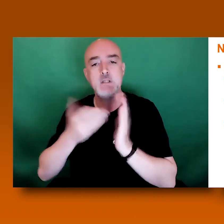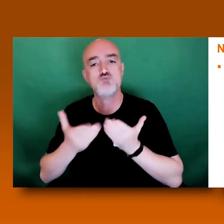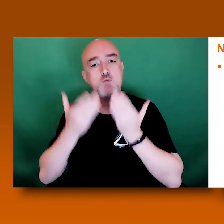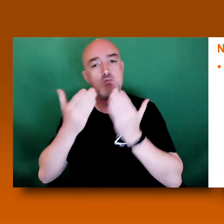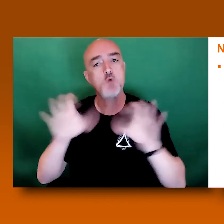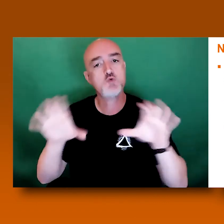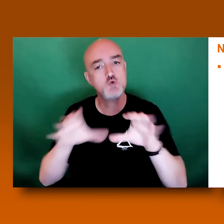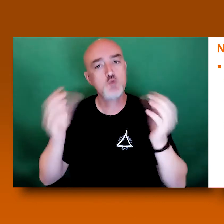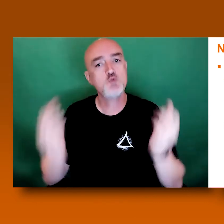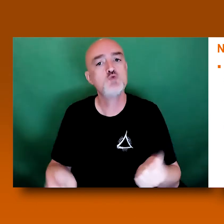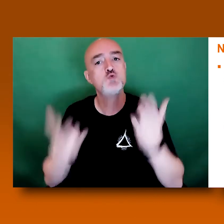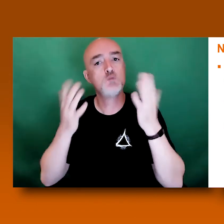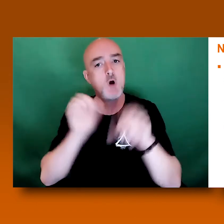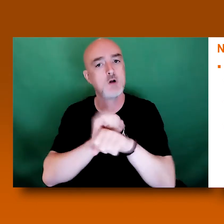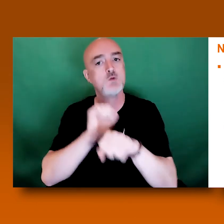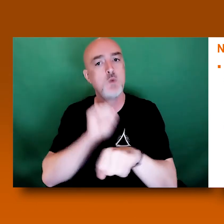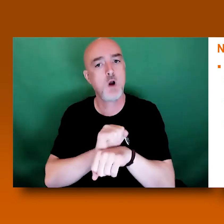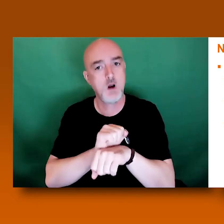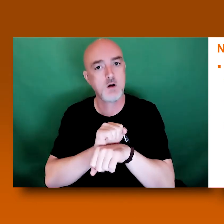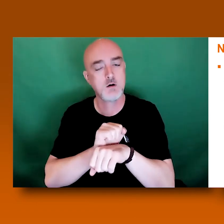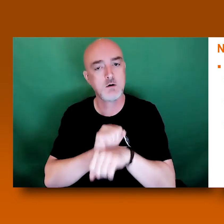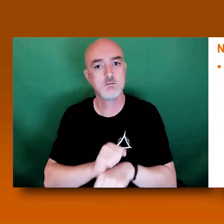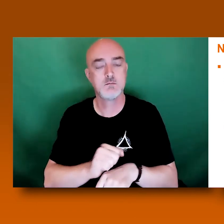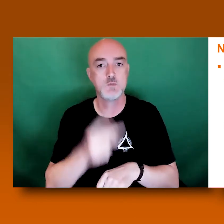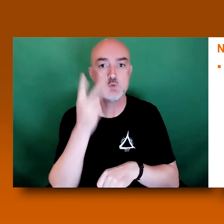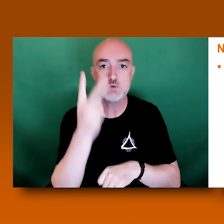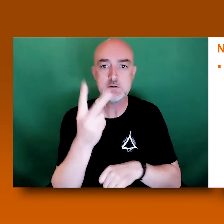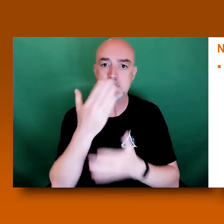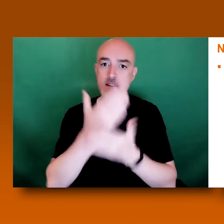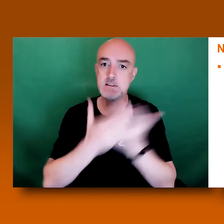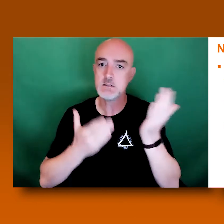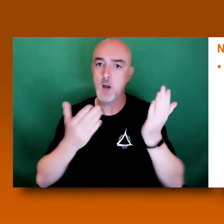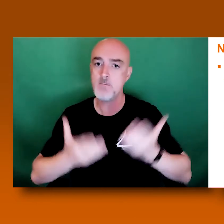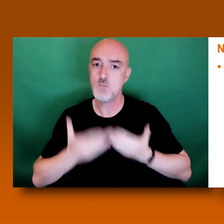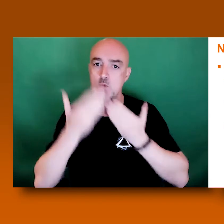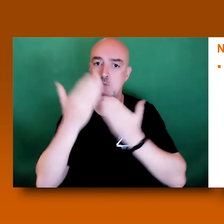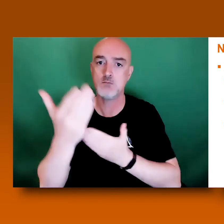What we would recommend is to do a thorough amount between all the sections.